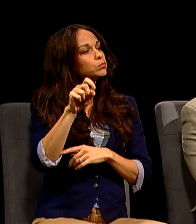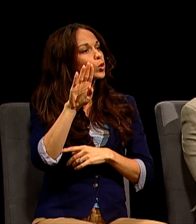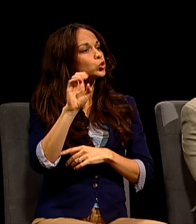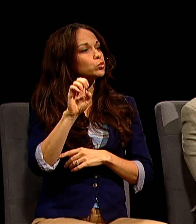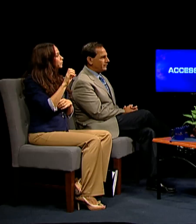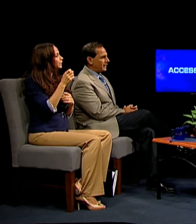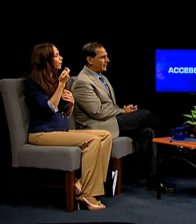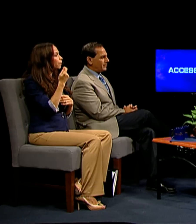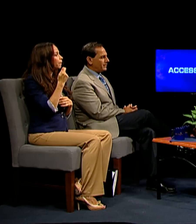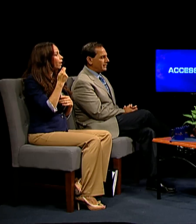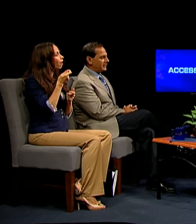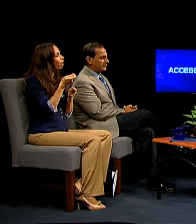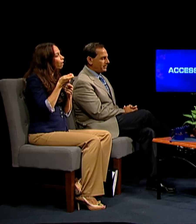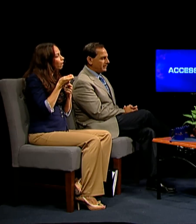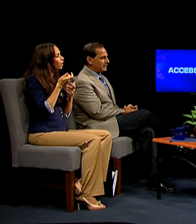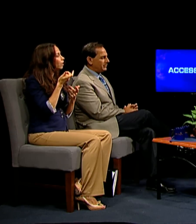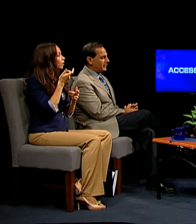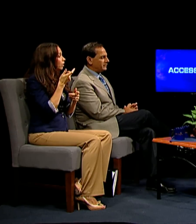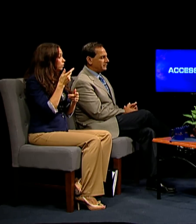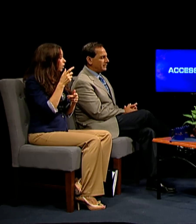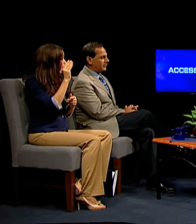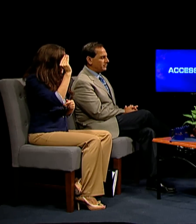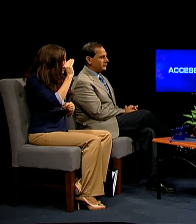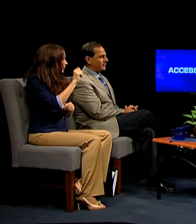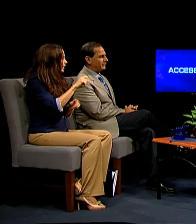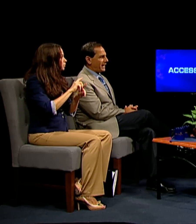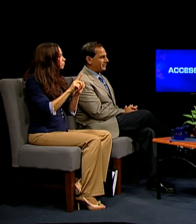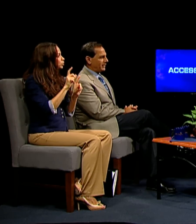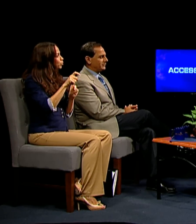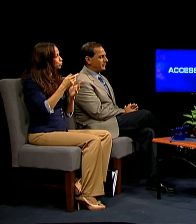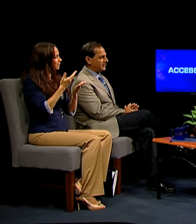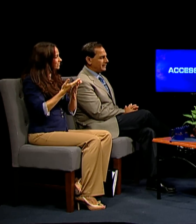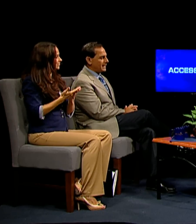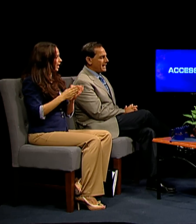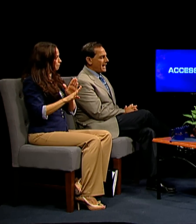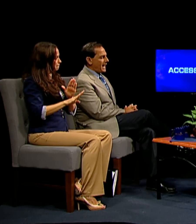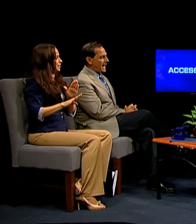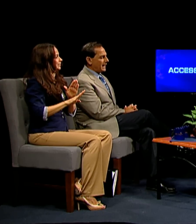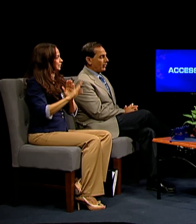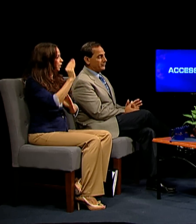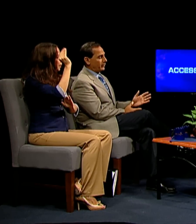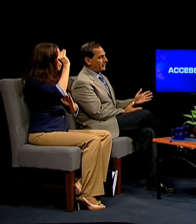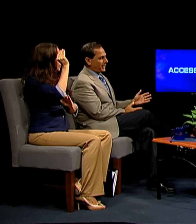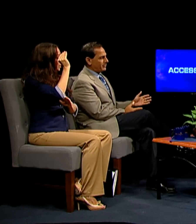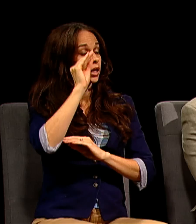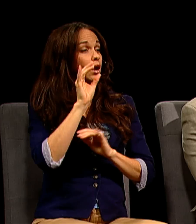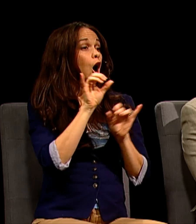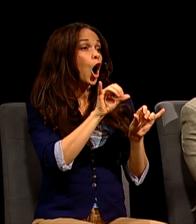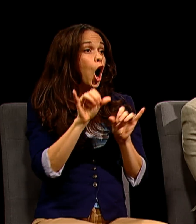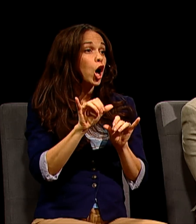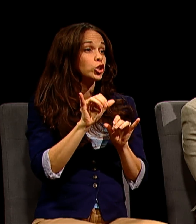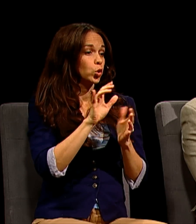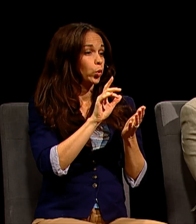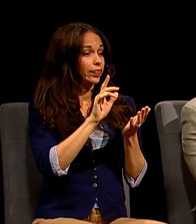It is opinion but it's supposed to be fact-based opinion. And also in the paper elsewhere, there are columns